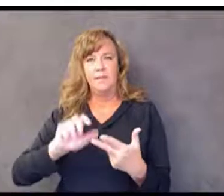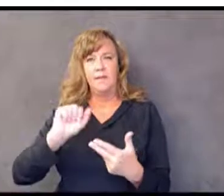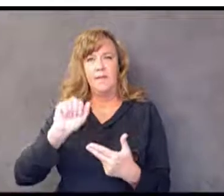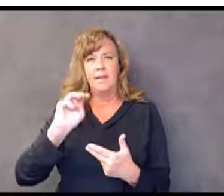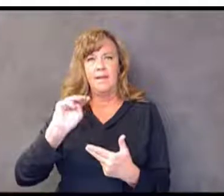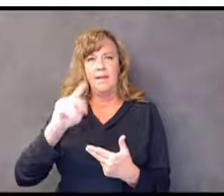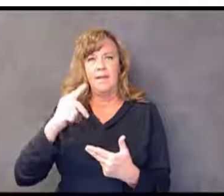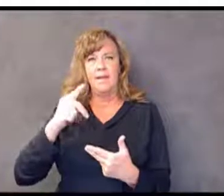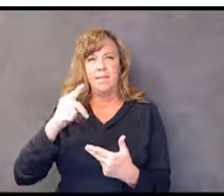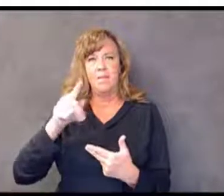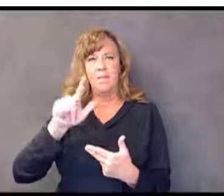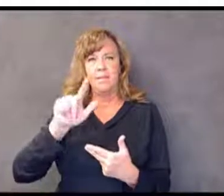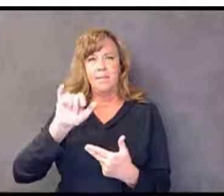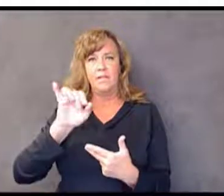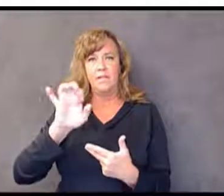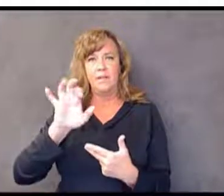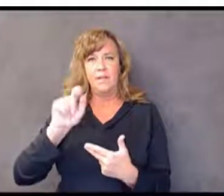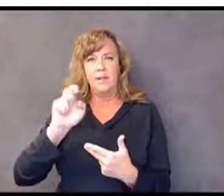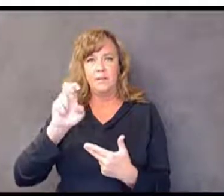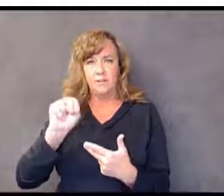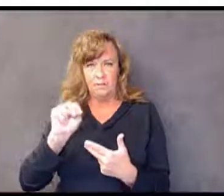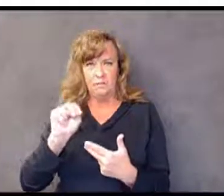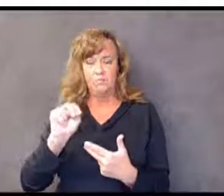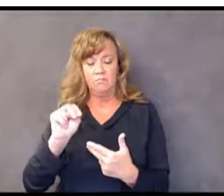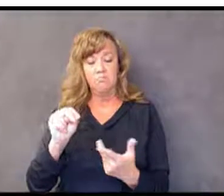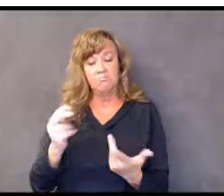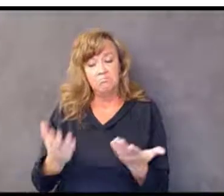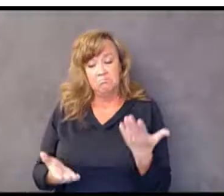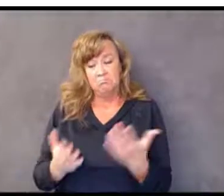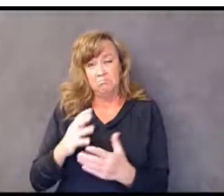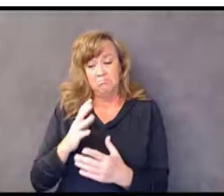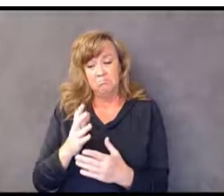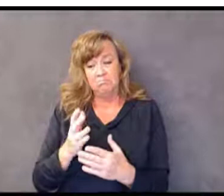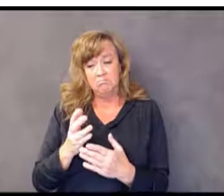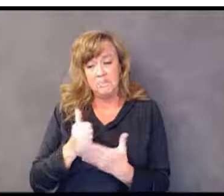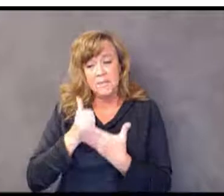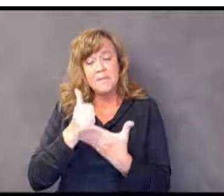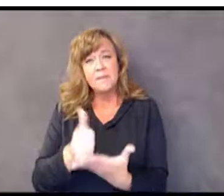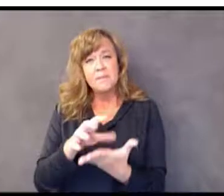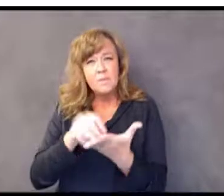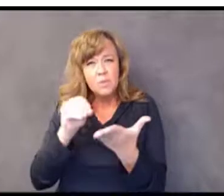This support can improve access for students who are deaf or hard of hearing, particularly